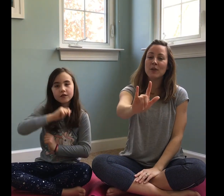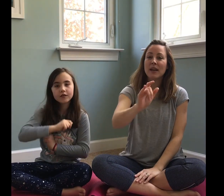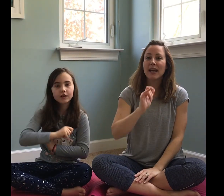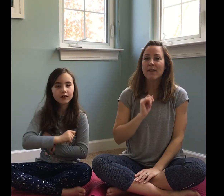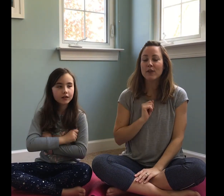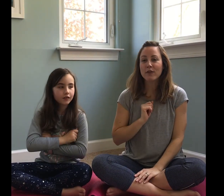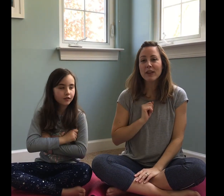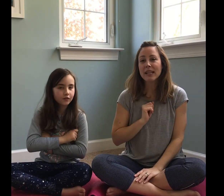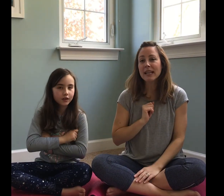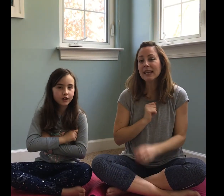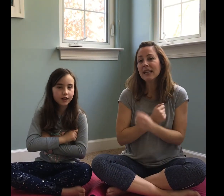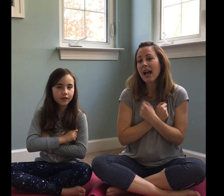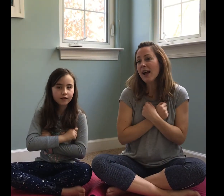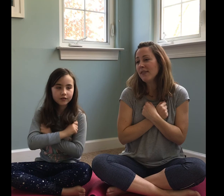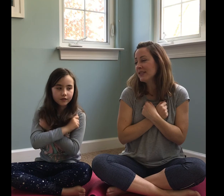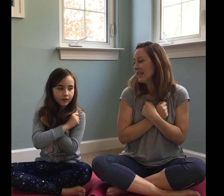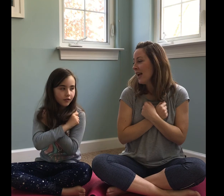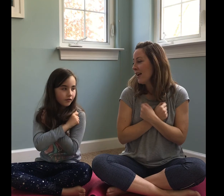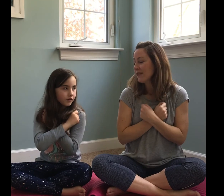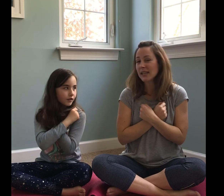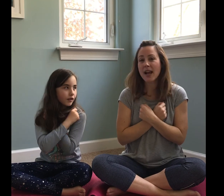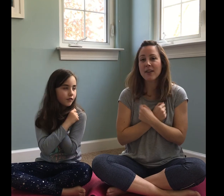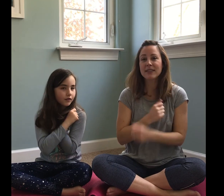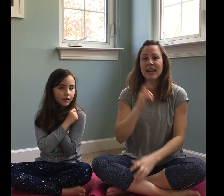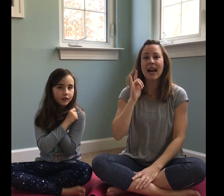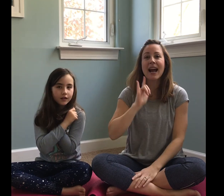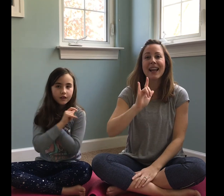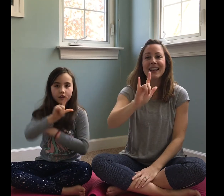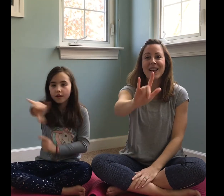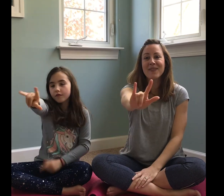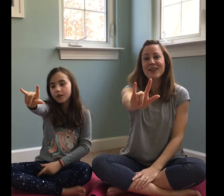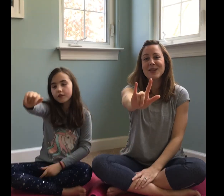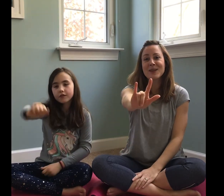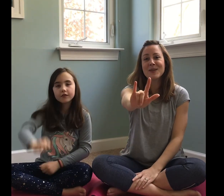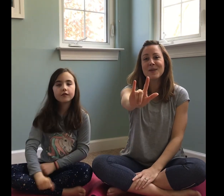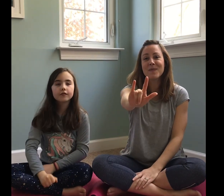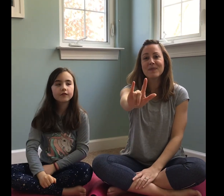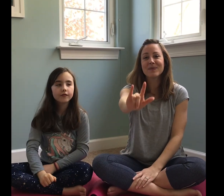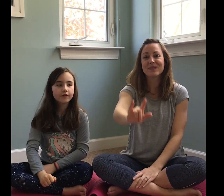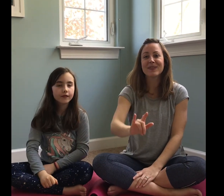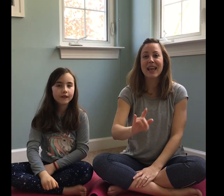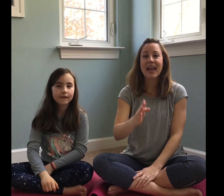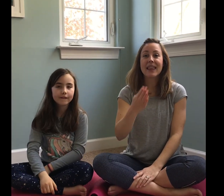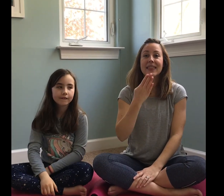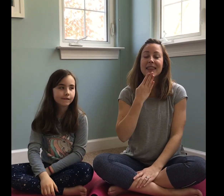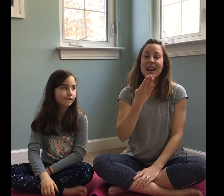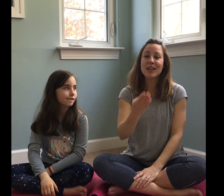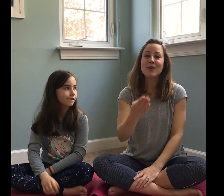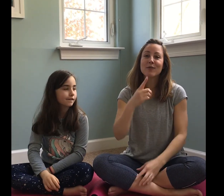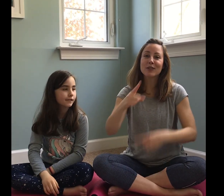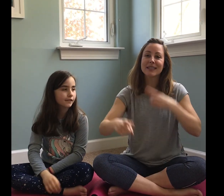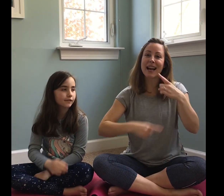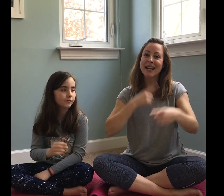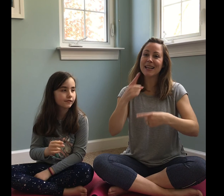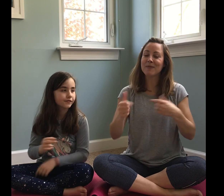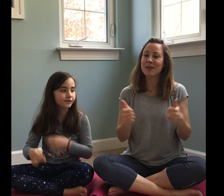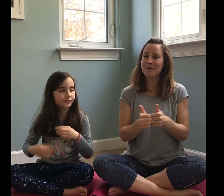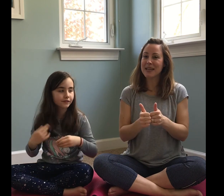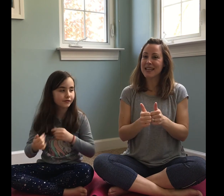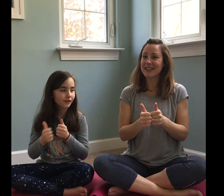if you're feeling loved loved loved say I love you Thank you for signing with me